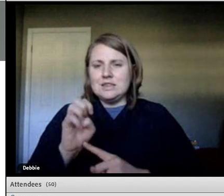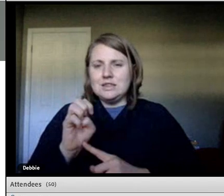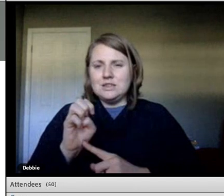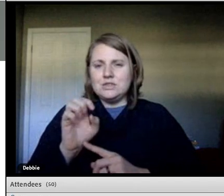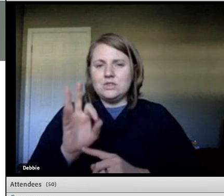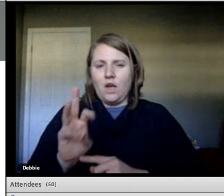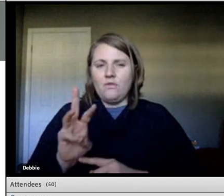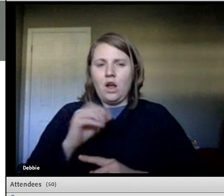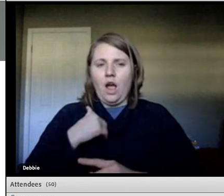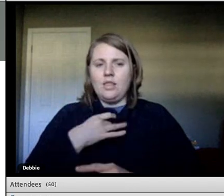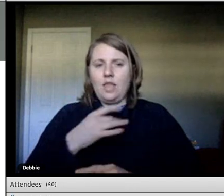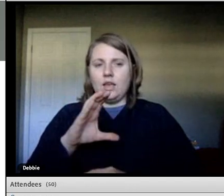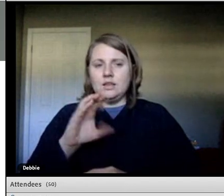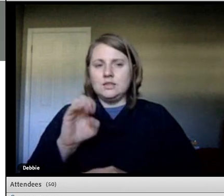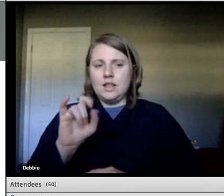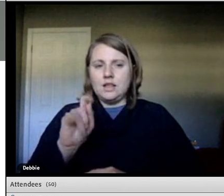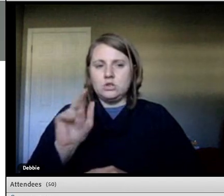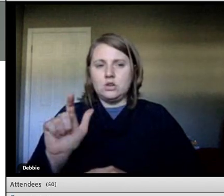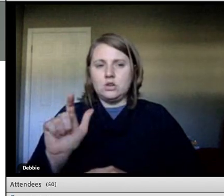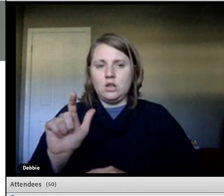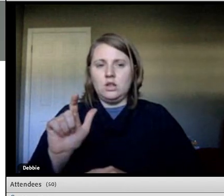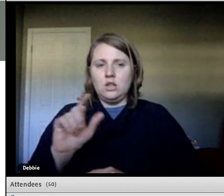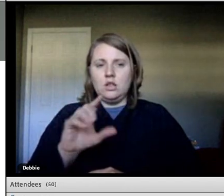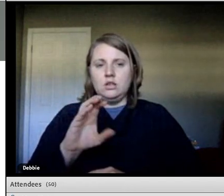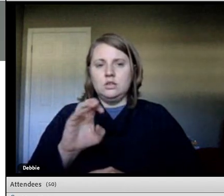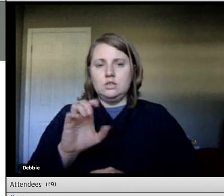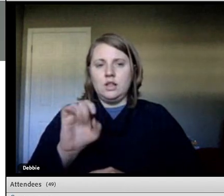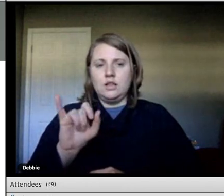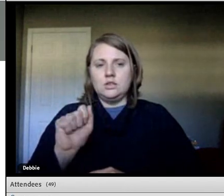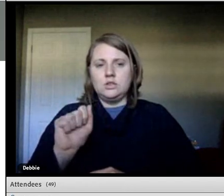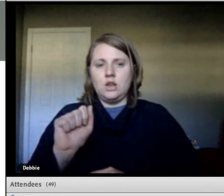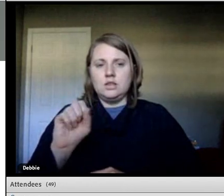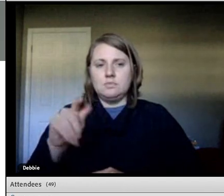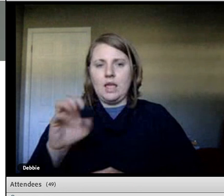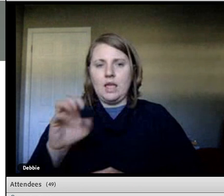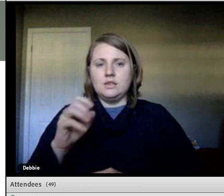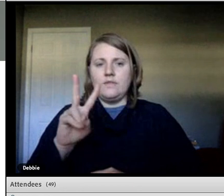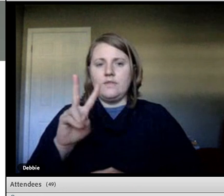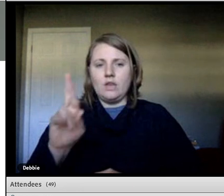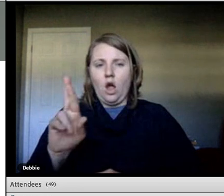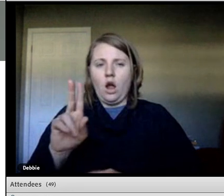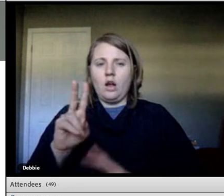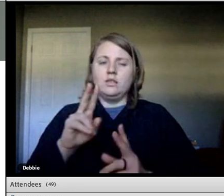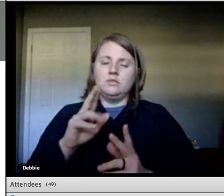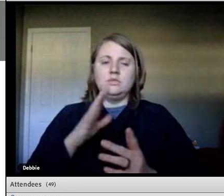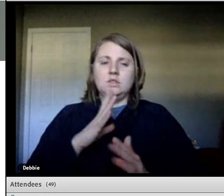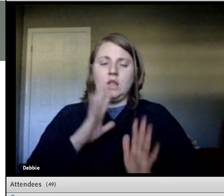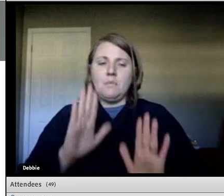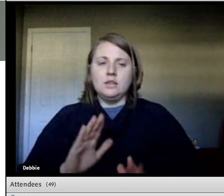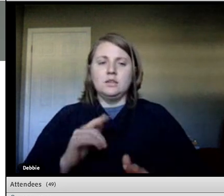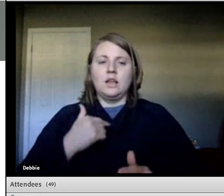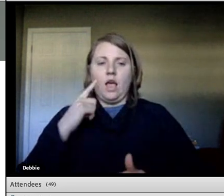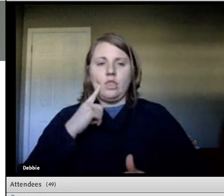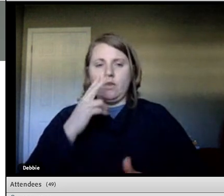Again, it's kind of niche-y, but I thought it was really fun. Musescore.org if you have someone that's writing music